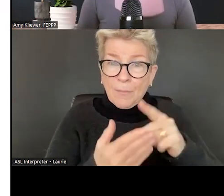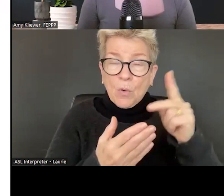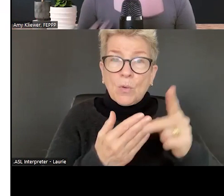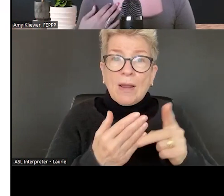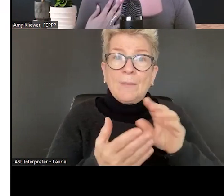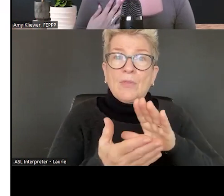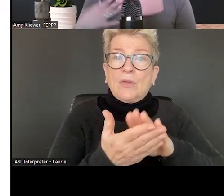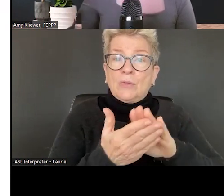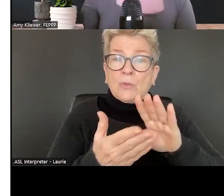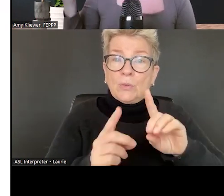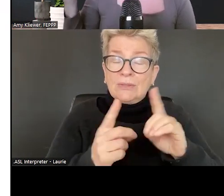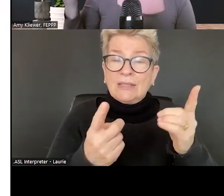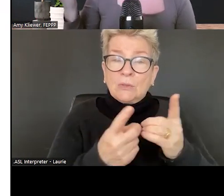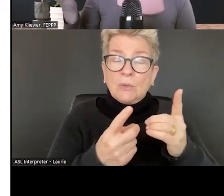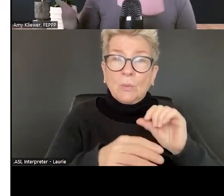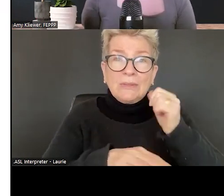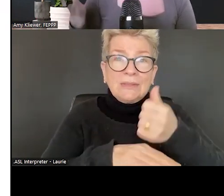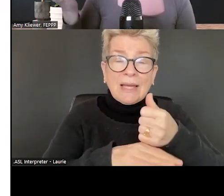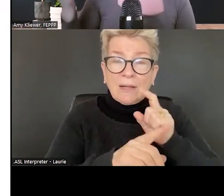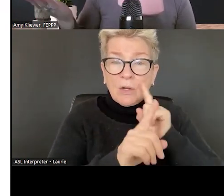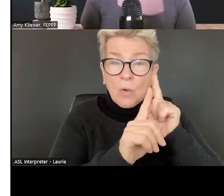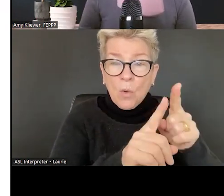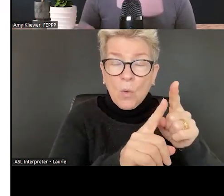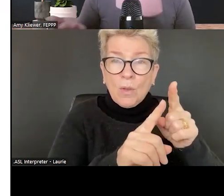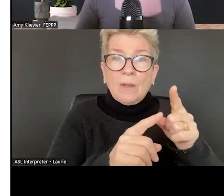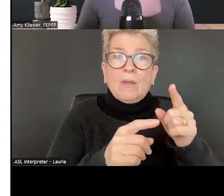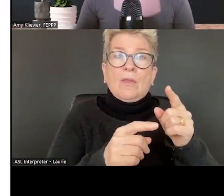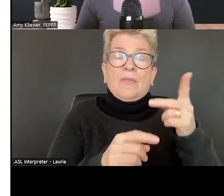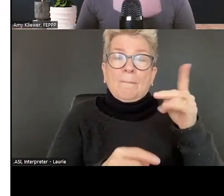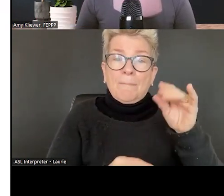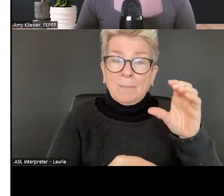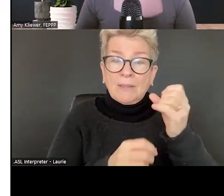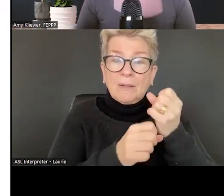and the financial education public private partnership will be here to support & make